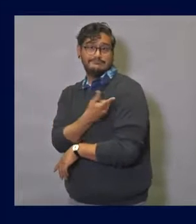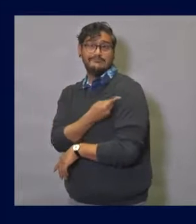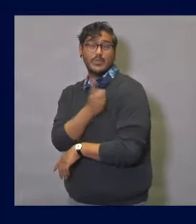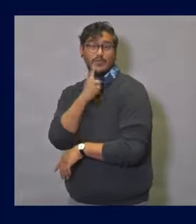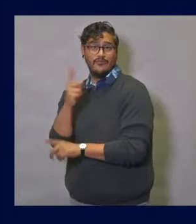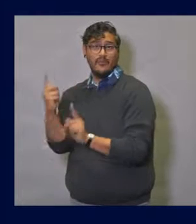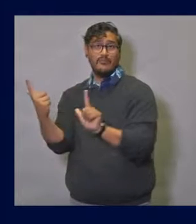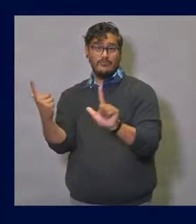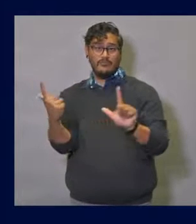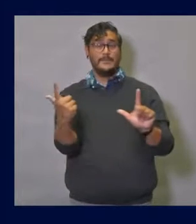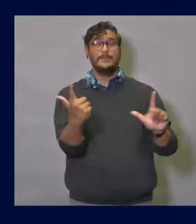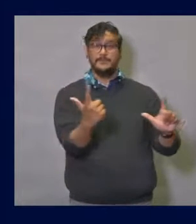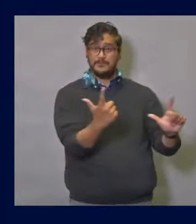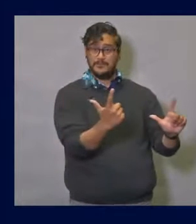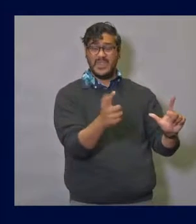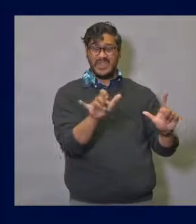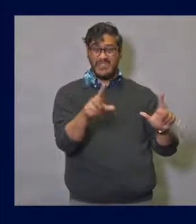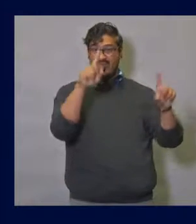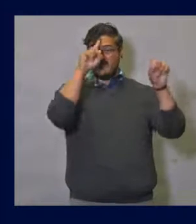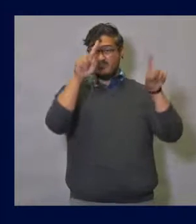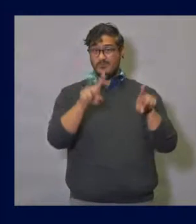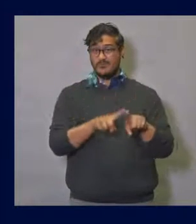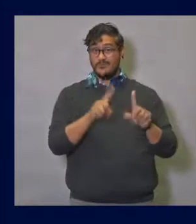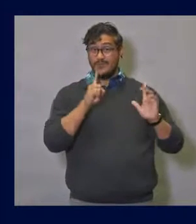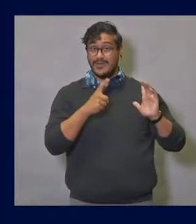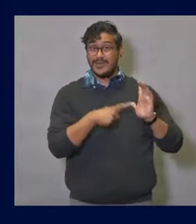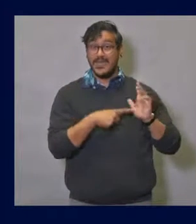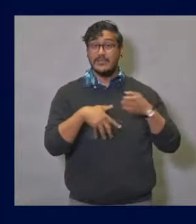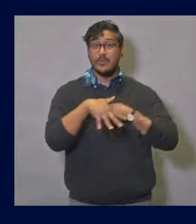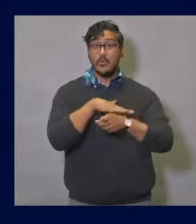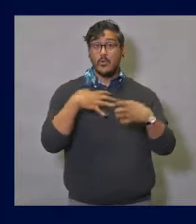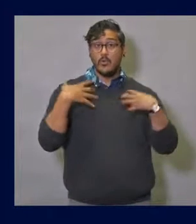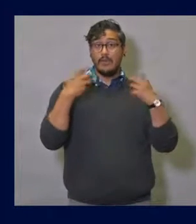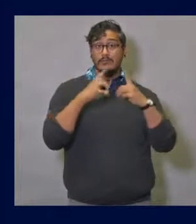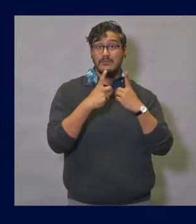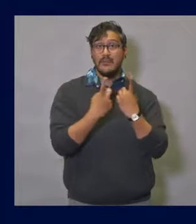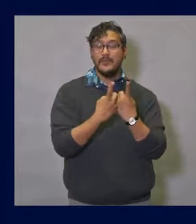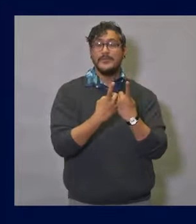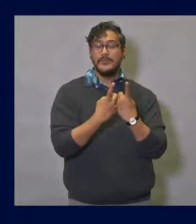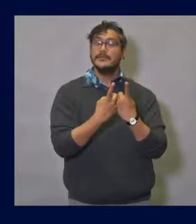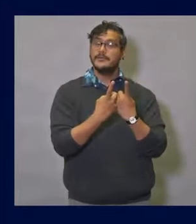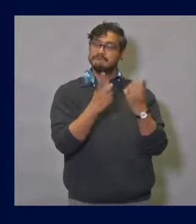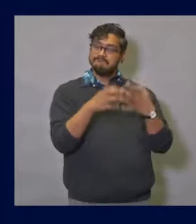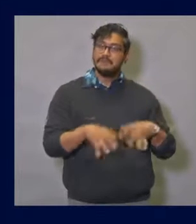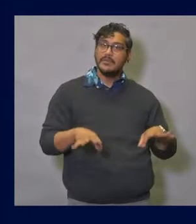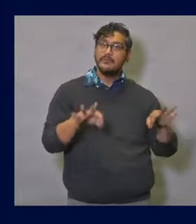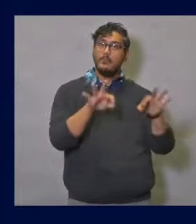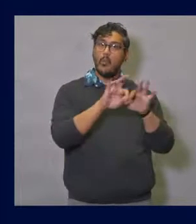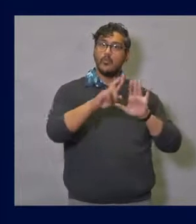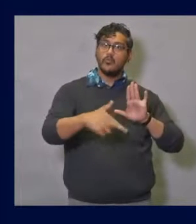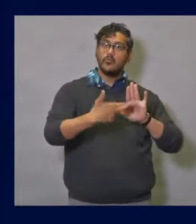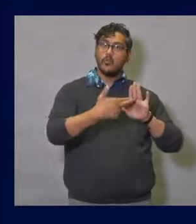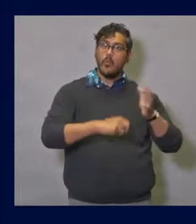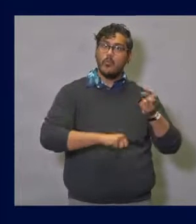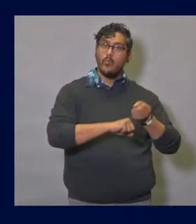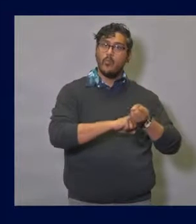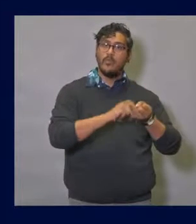VACCINATING RESIDENTS.